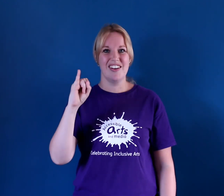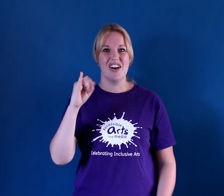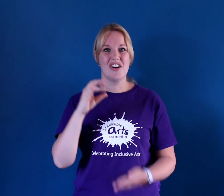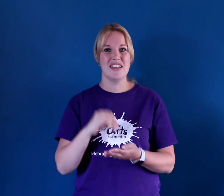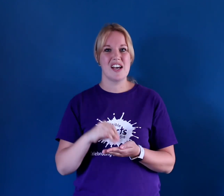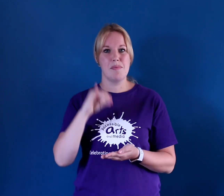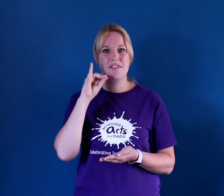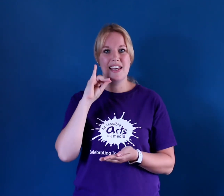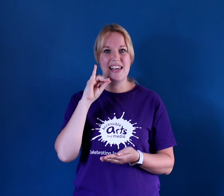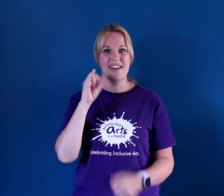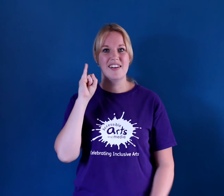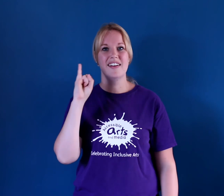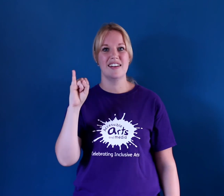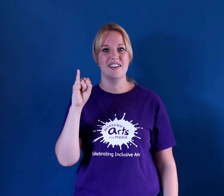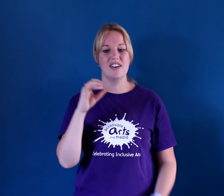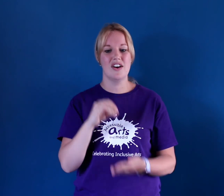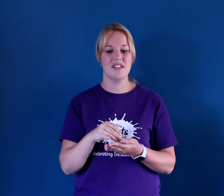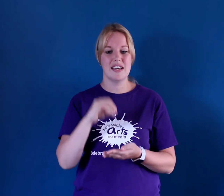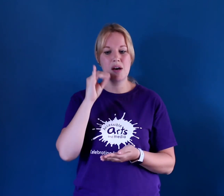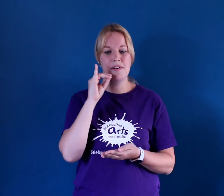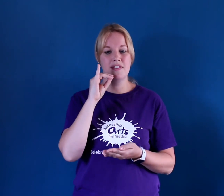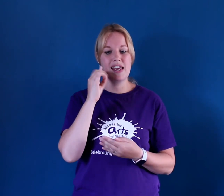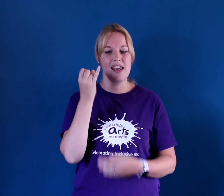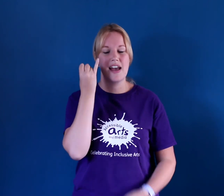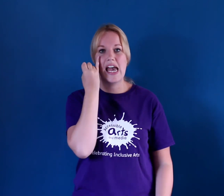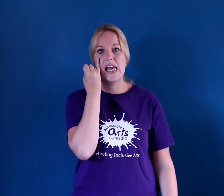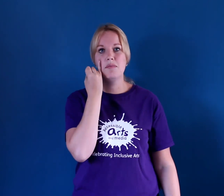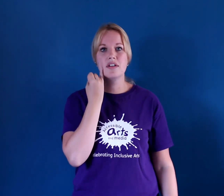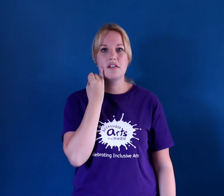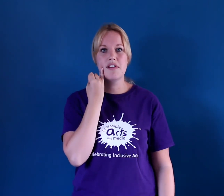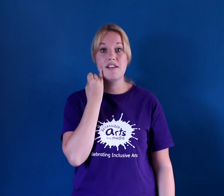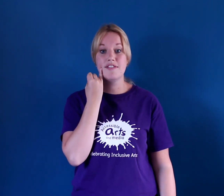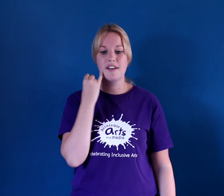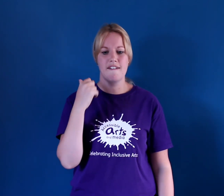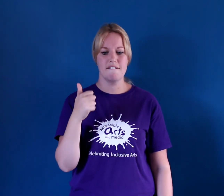Naughty cup of tea, naughty cup of tea came to grief.